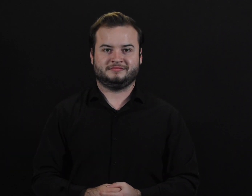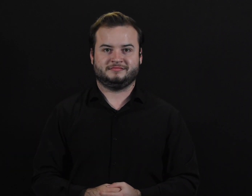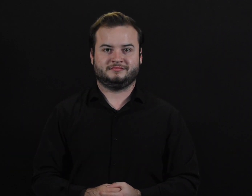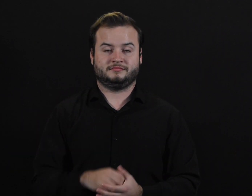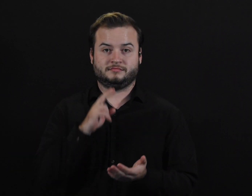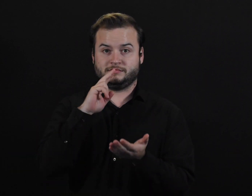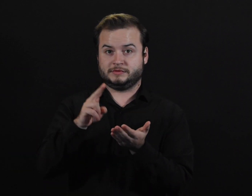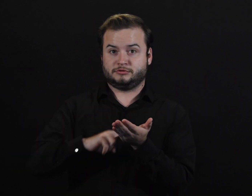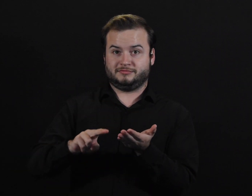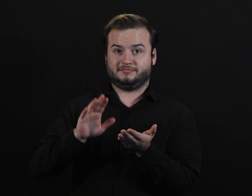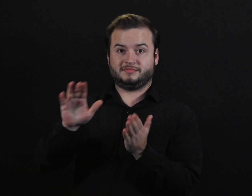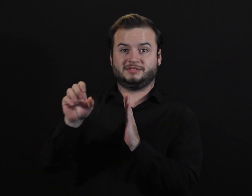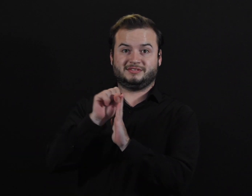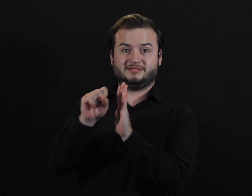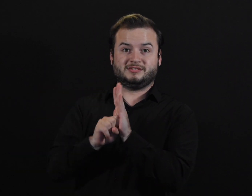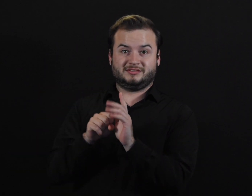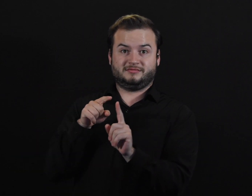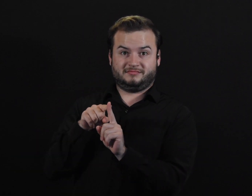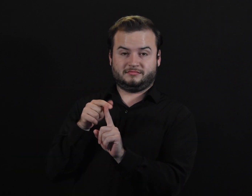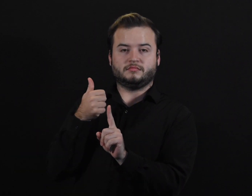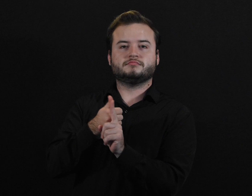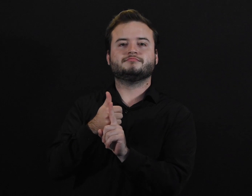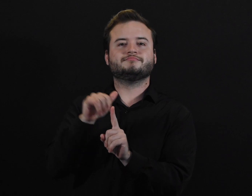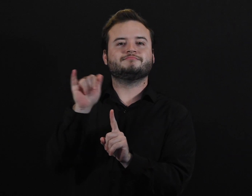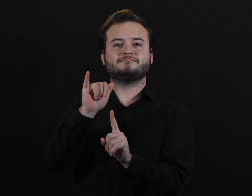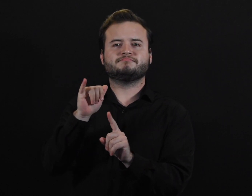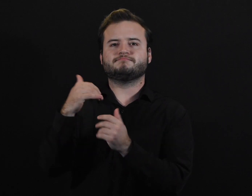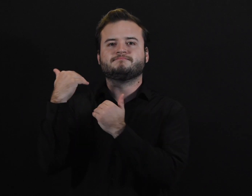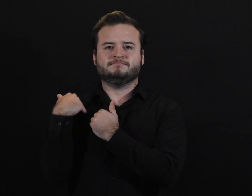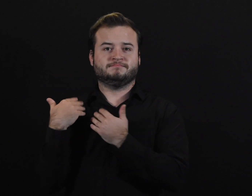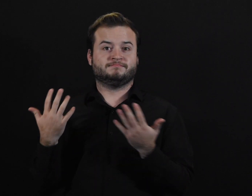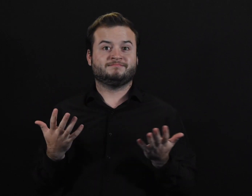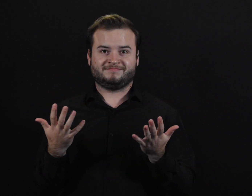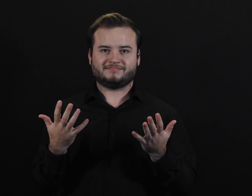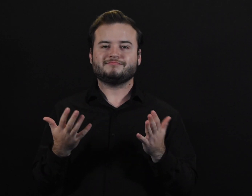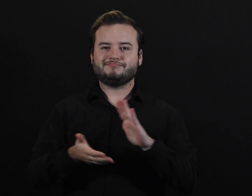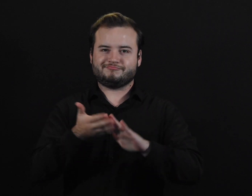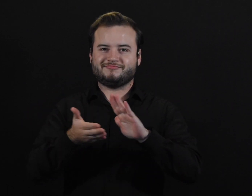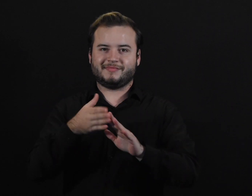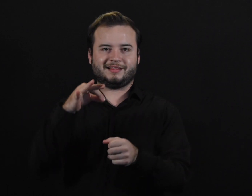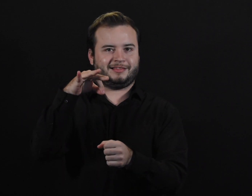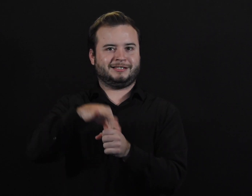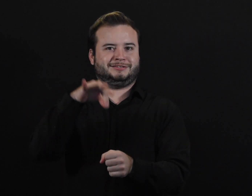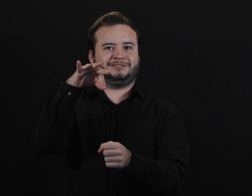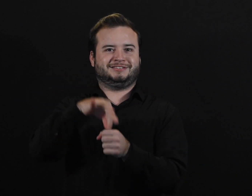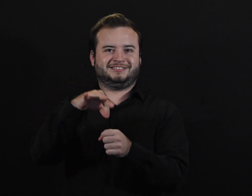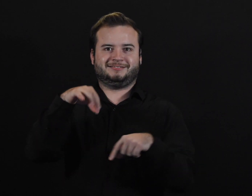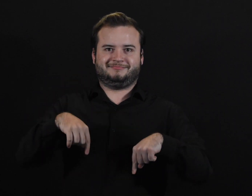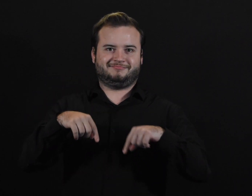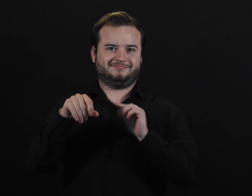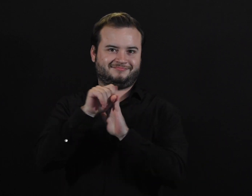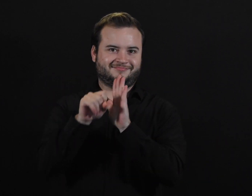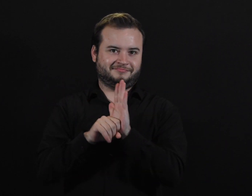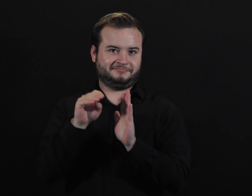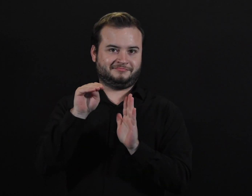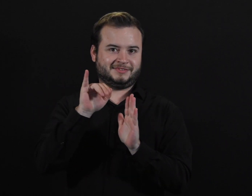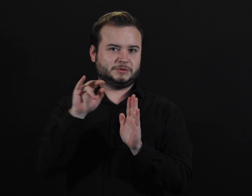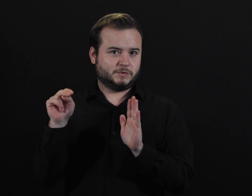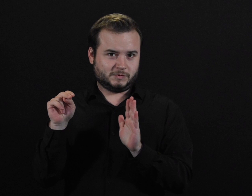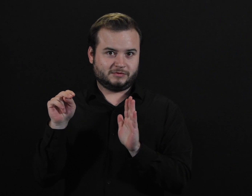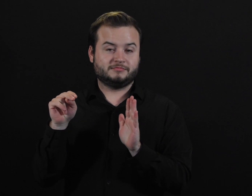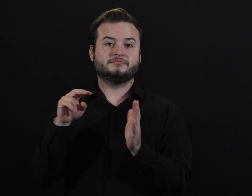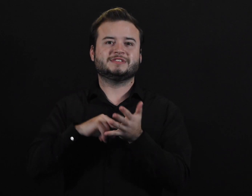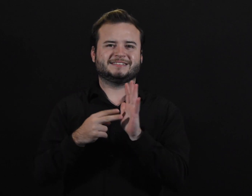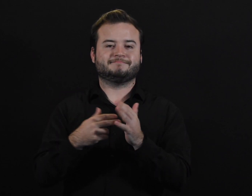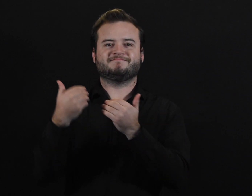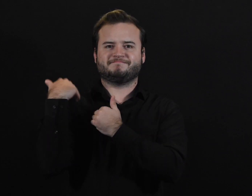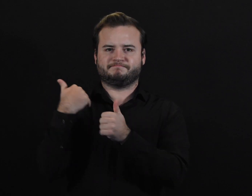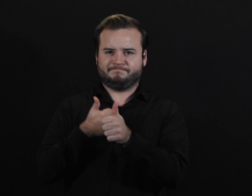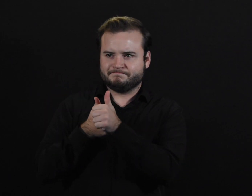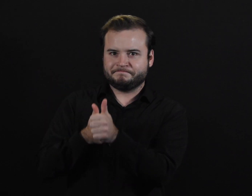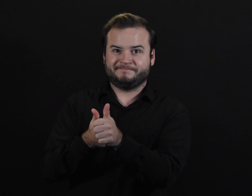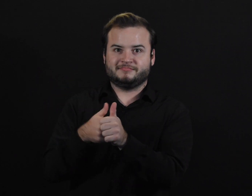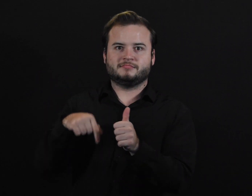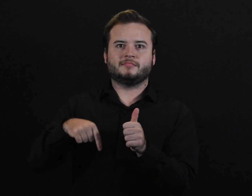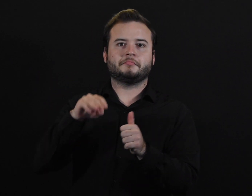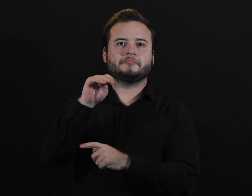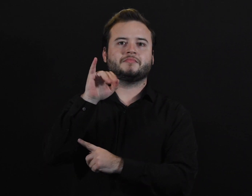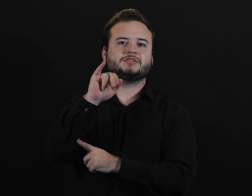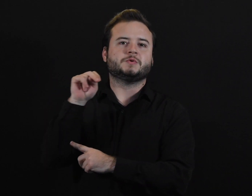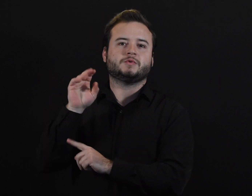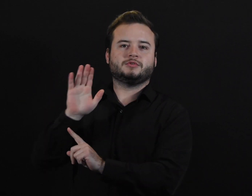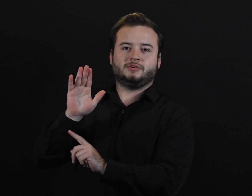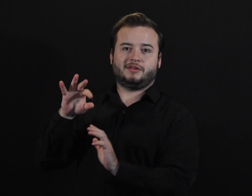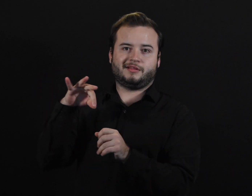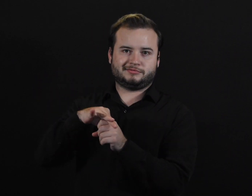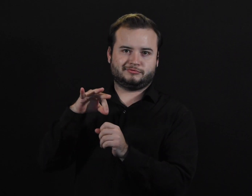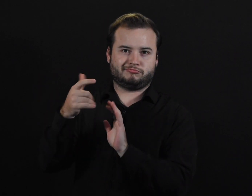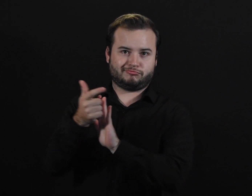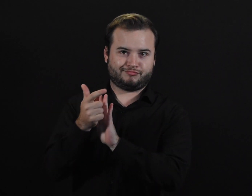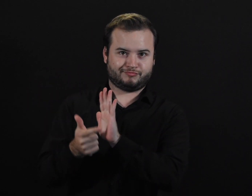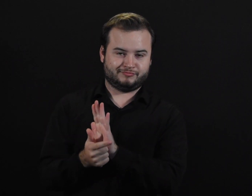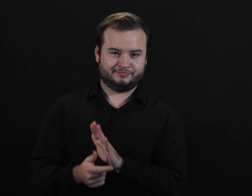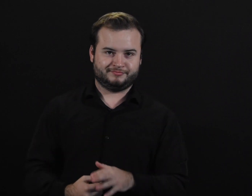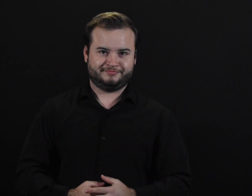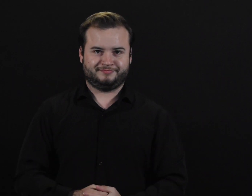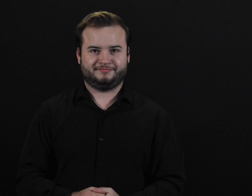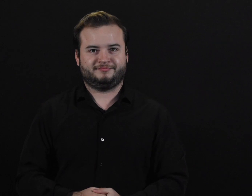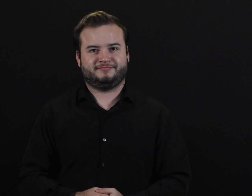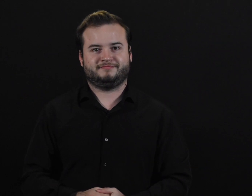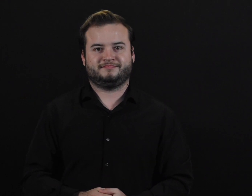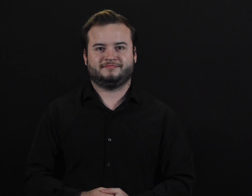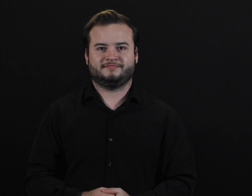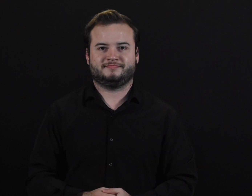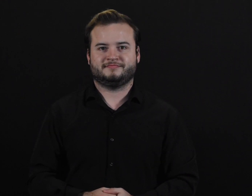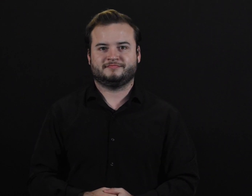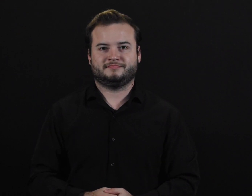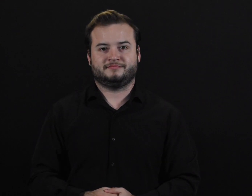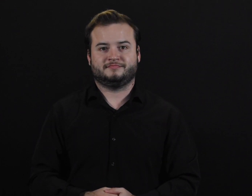The Secretary of State is also the chief election official in Minnesota and is responsible for administration of the Minnesota election law.